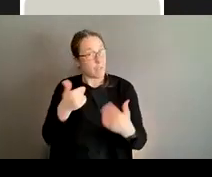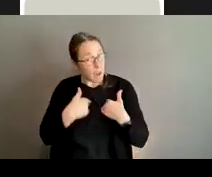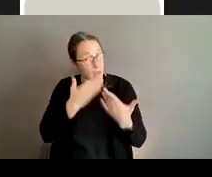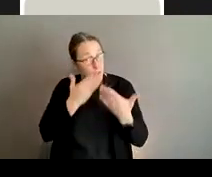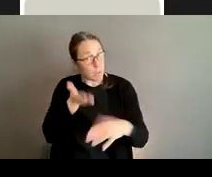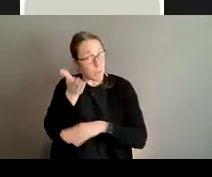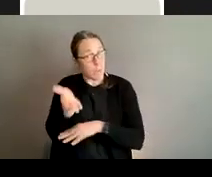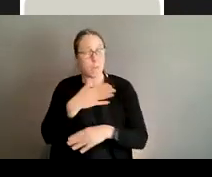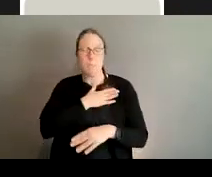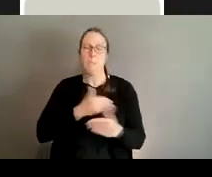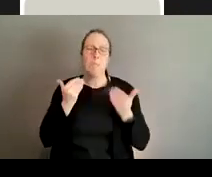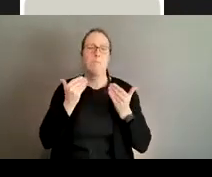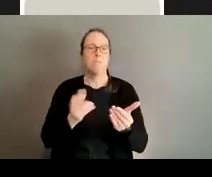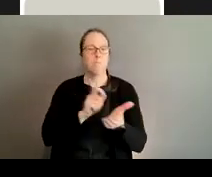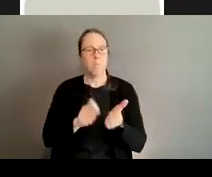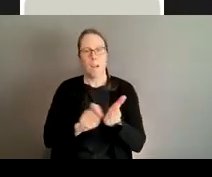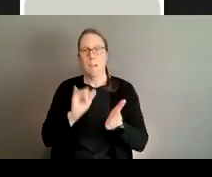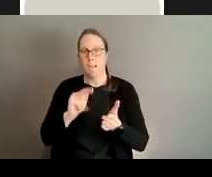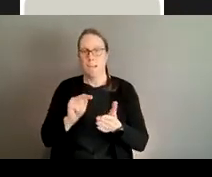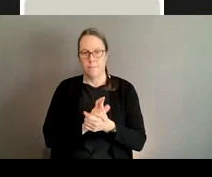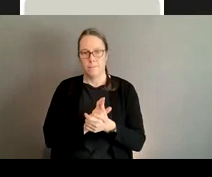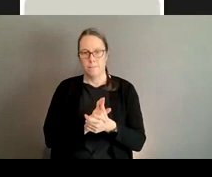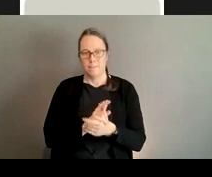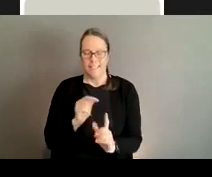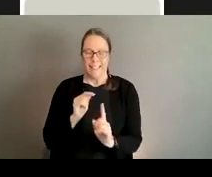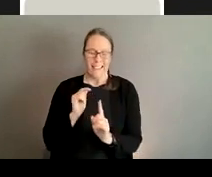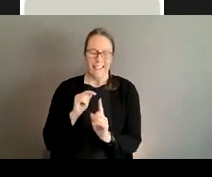write the proposal. I think that is really the most important thing.